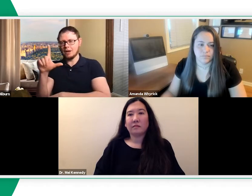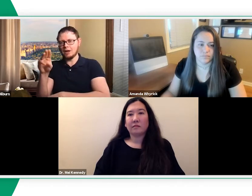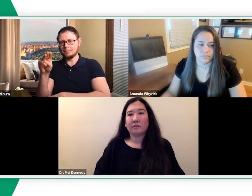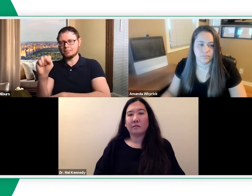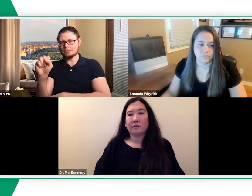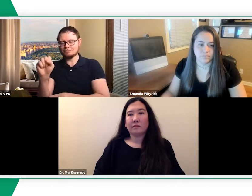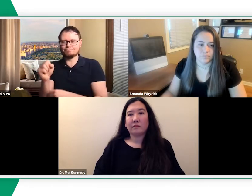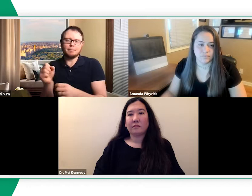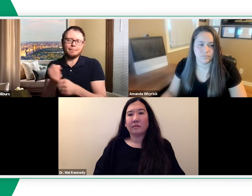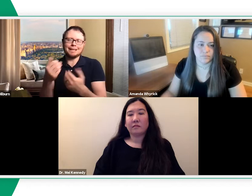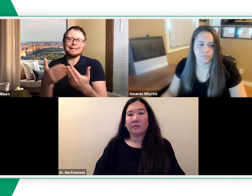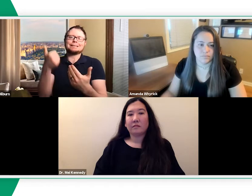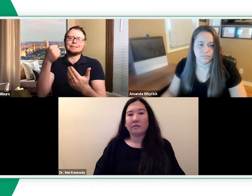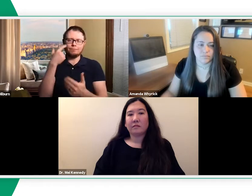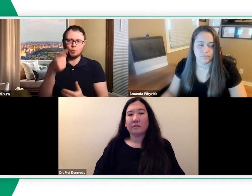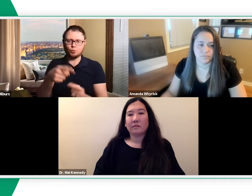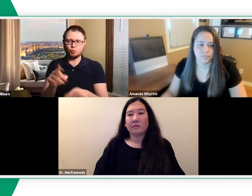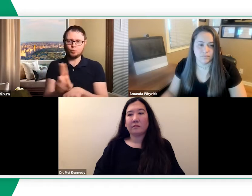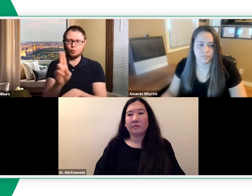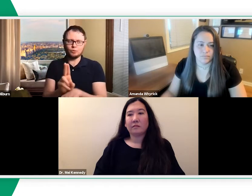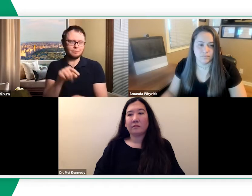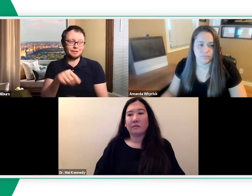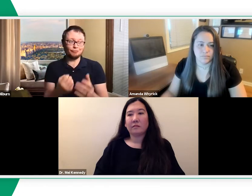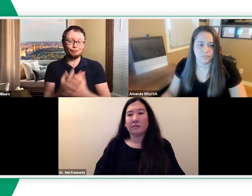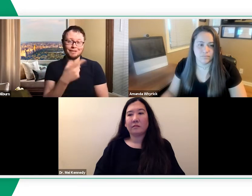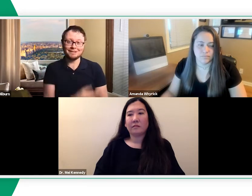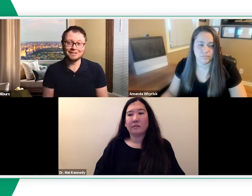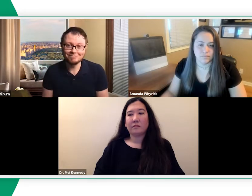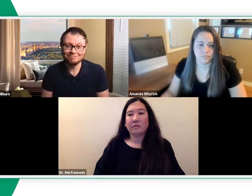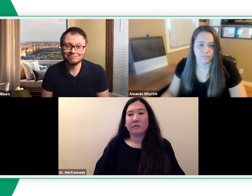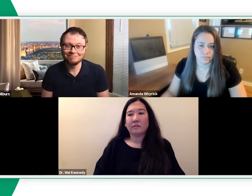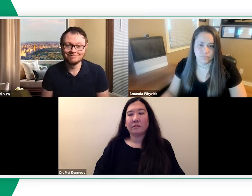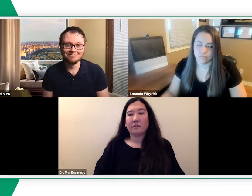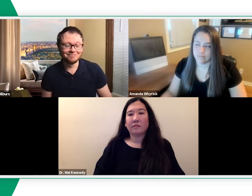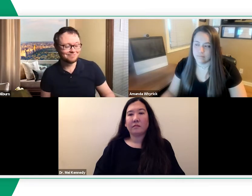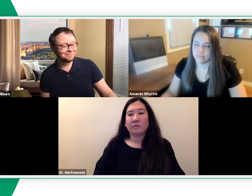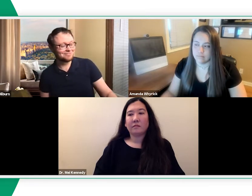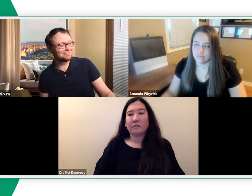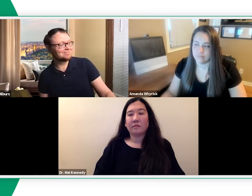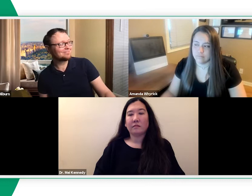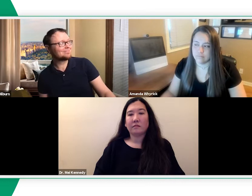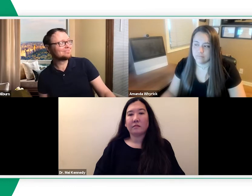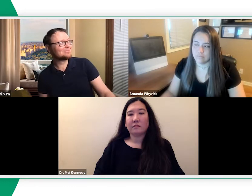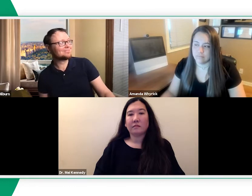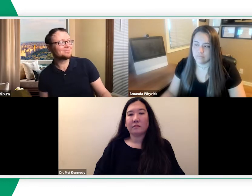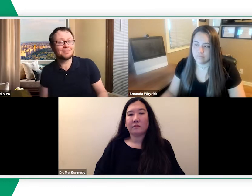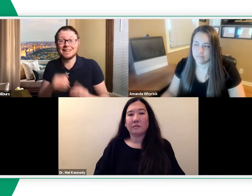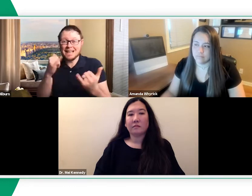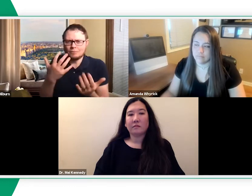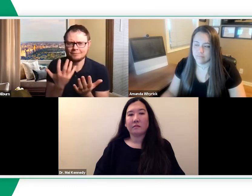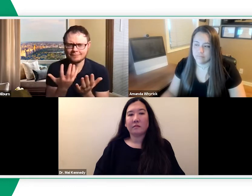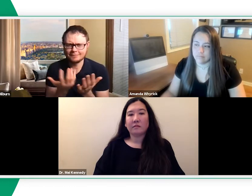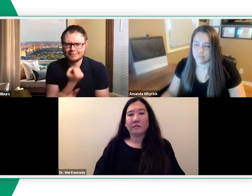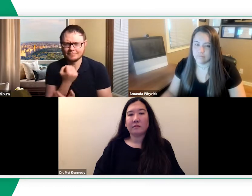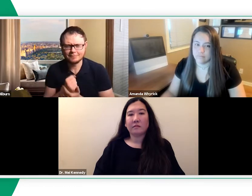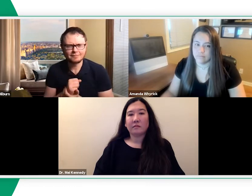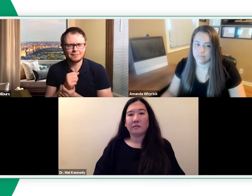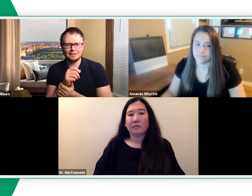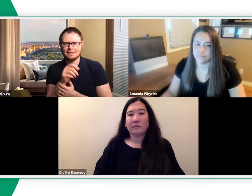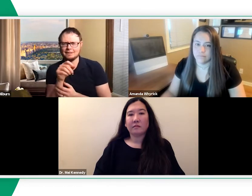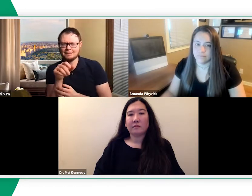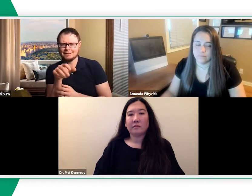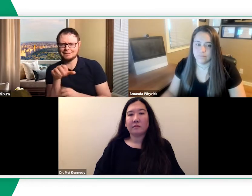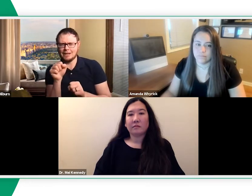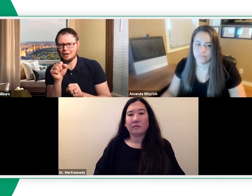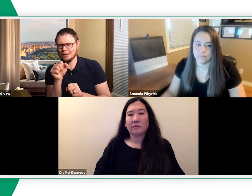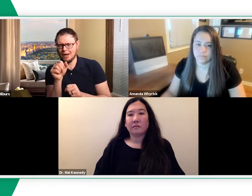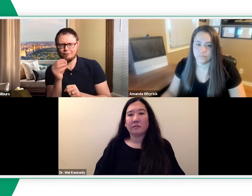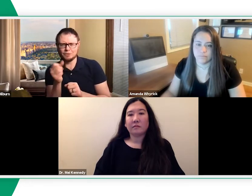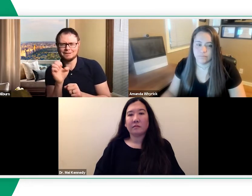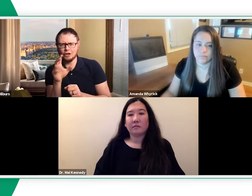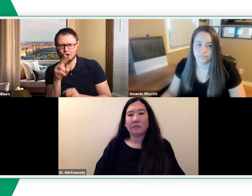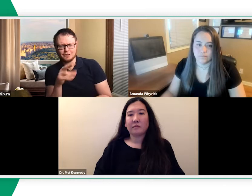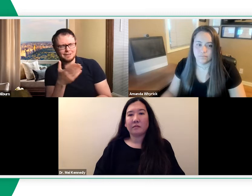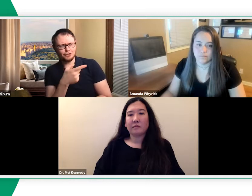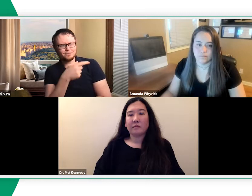going to be coming to Canvas, a learning management system, fairly soon. This spring, actually.